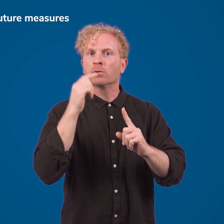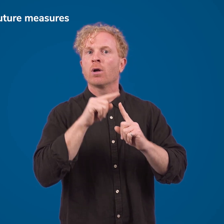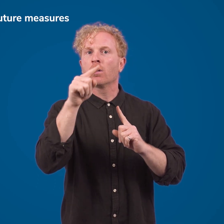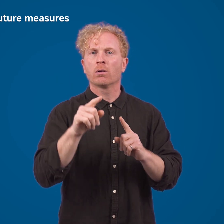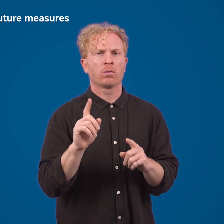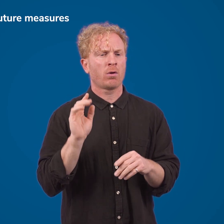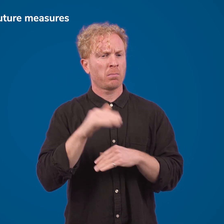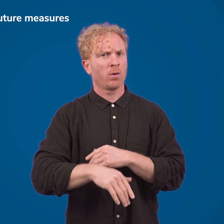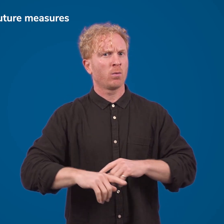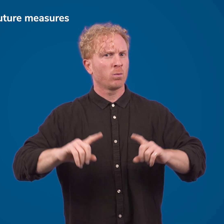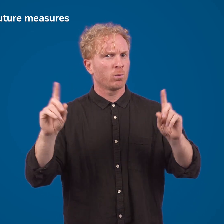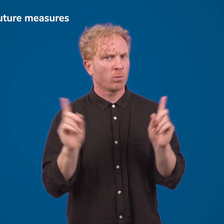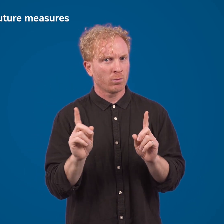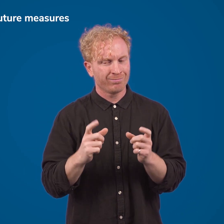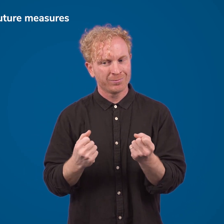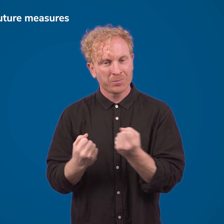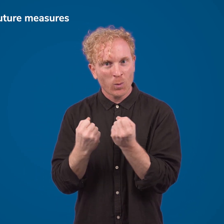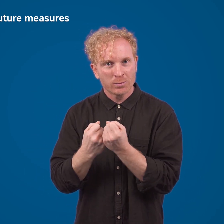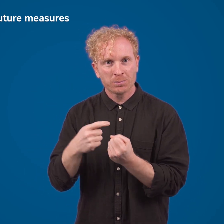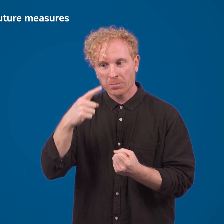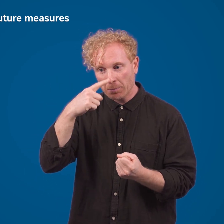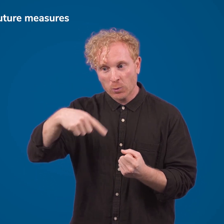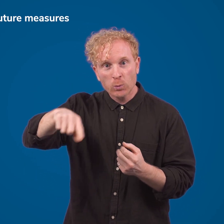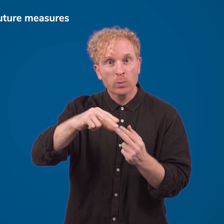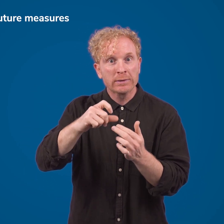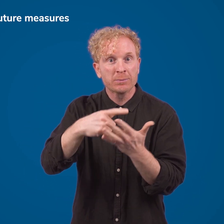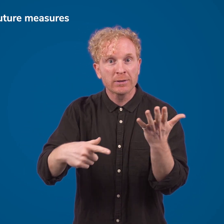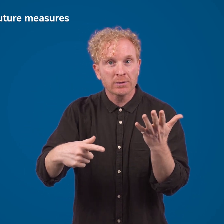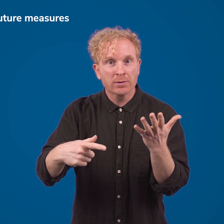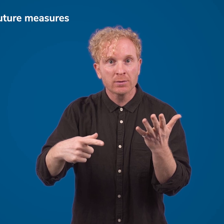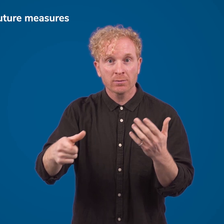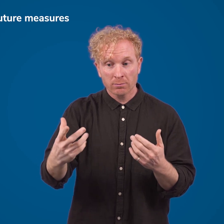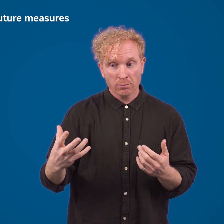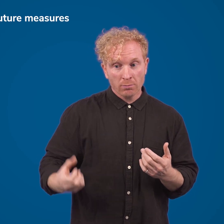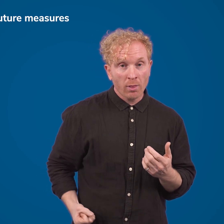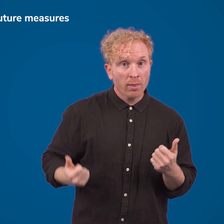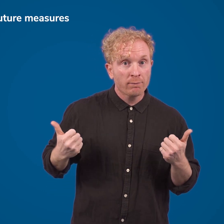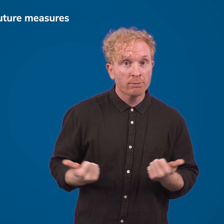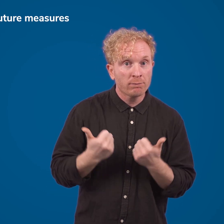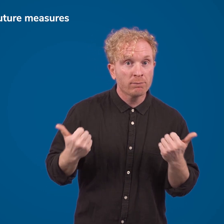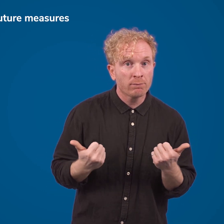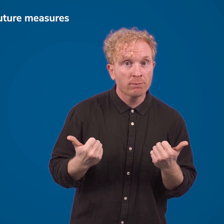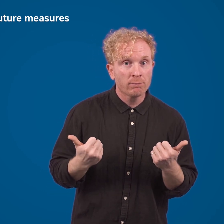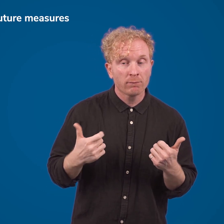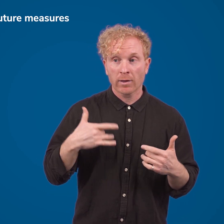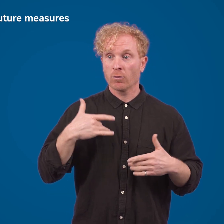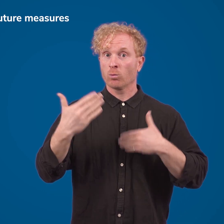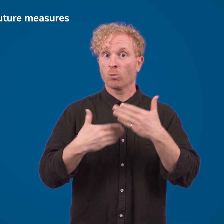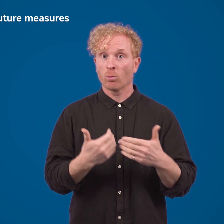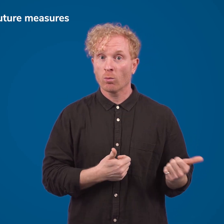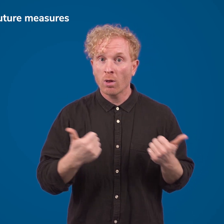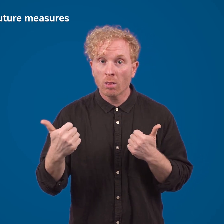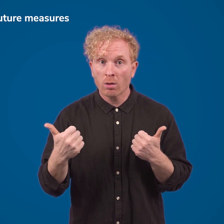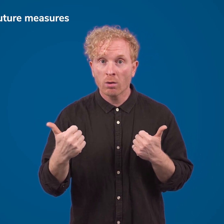which is about supporting people with disability to earn enough money to live well